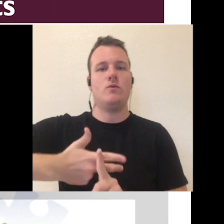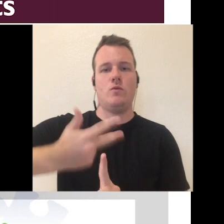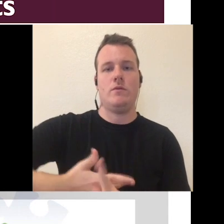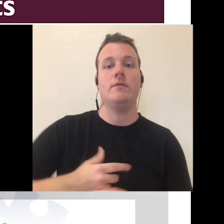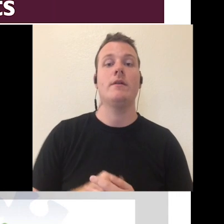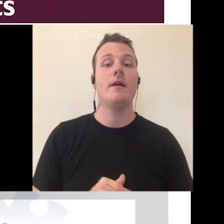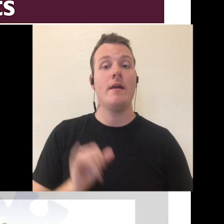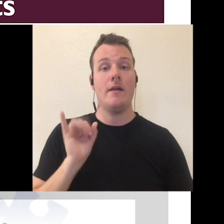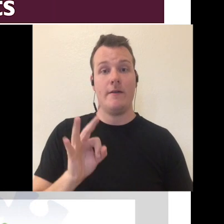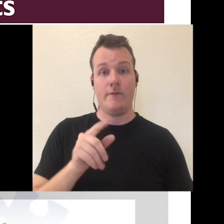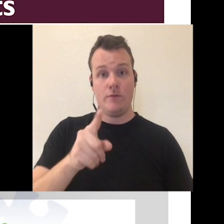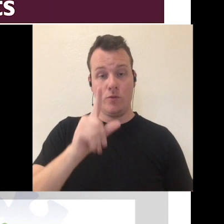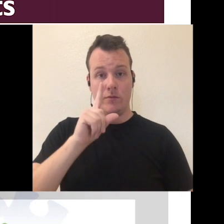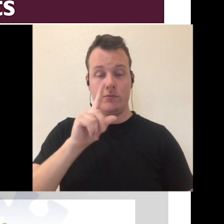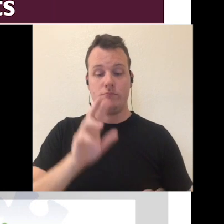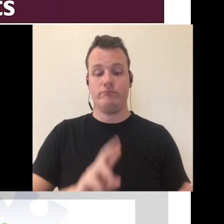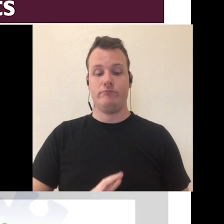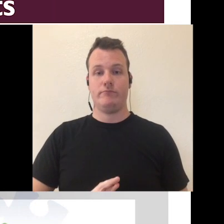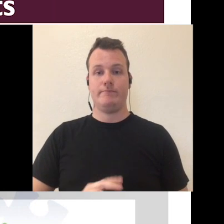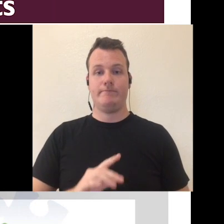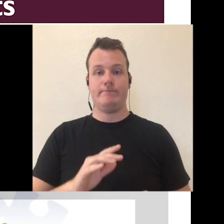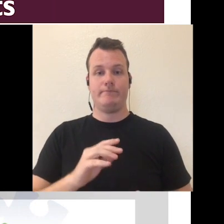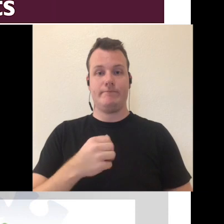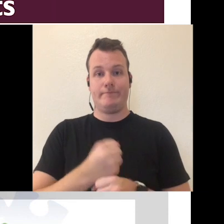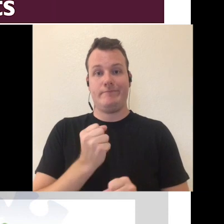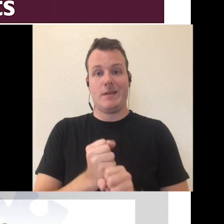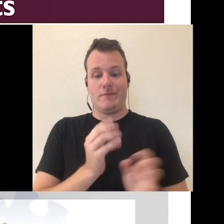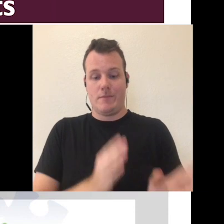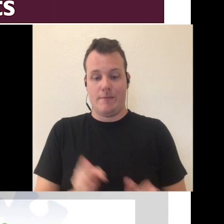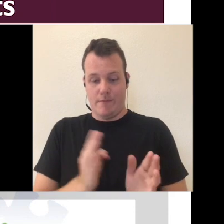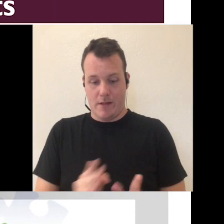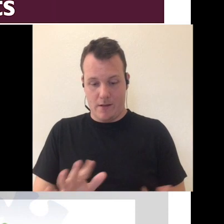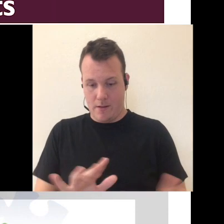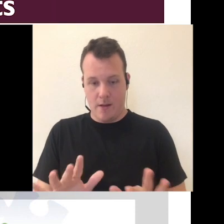quarter. Now if you're if you're preparing a plan for